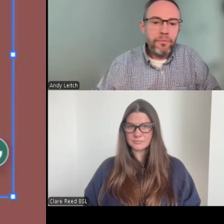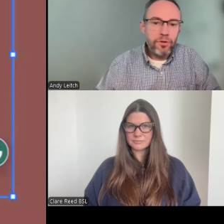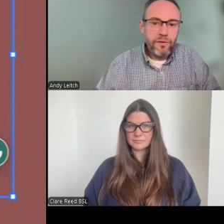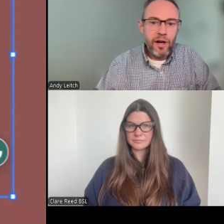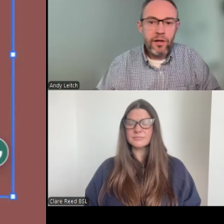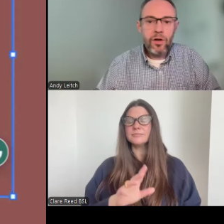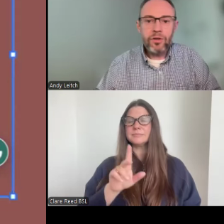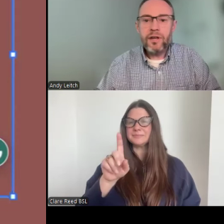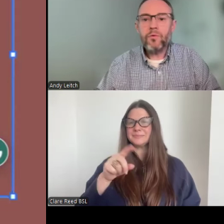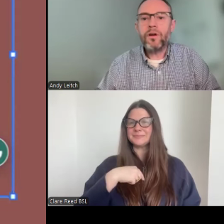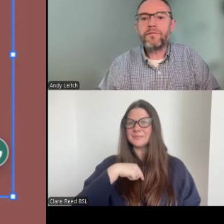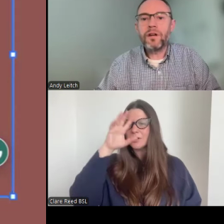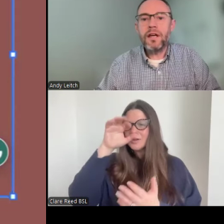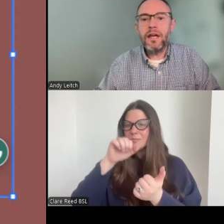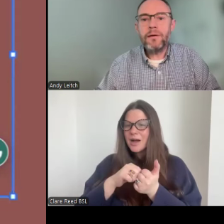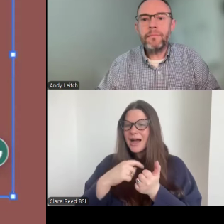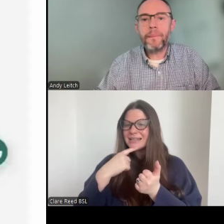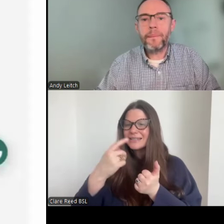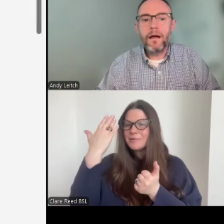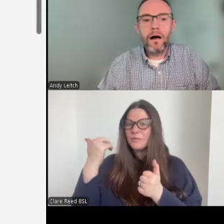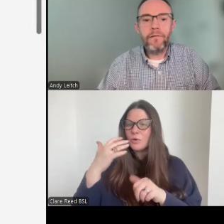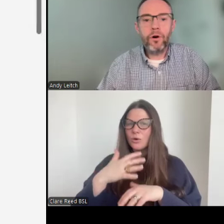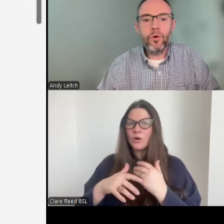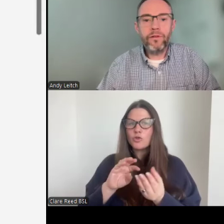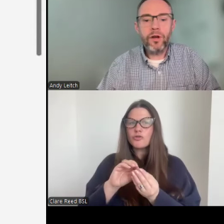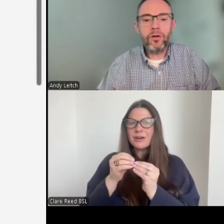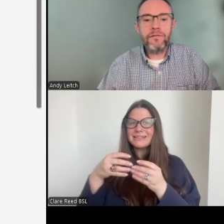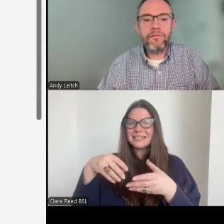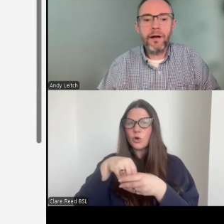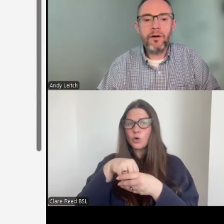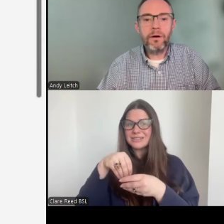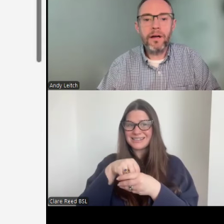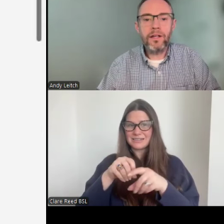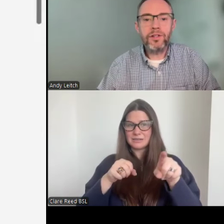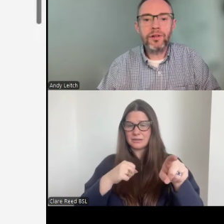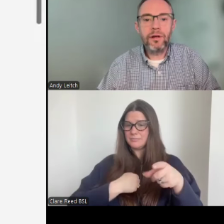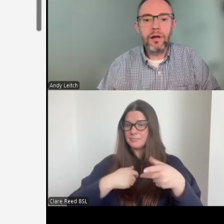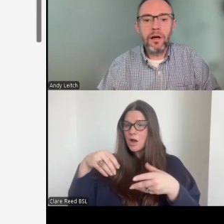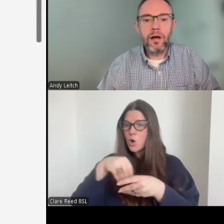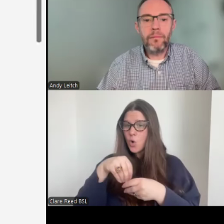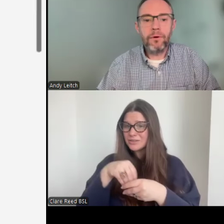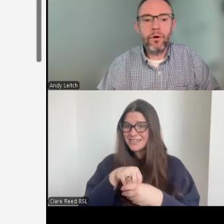the importance of creating your content. What I've done here, I've got all of the content from my homepage,